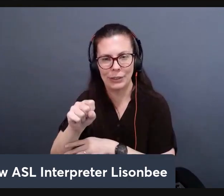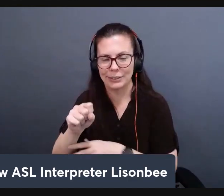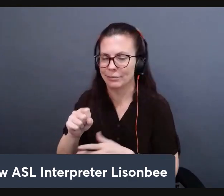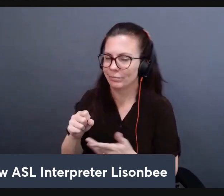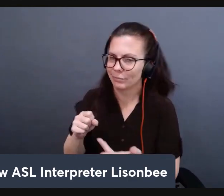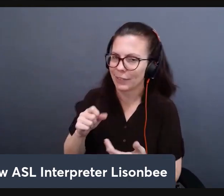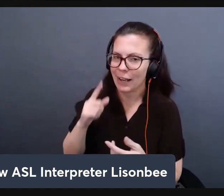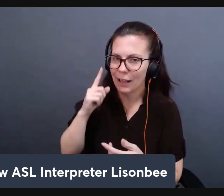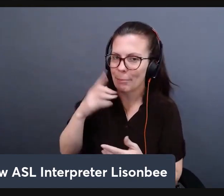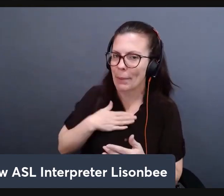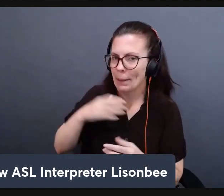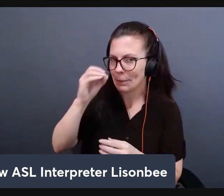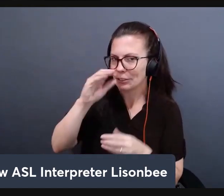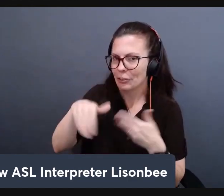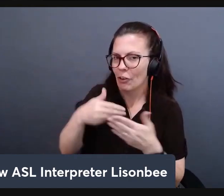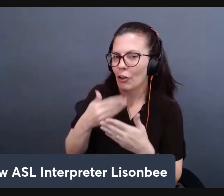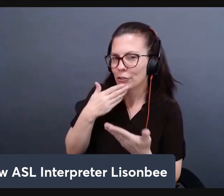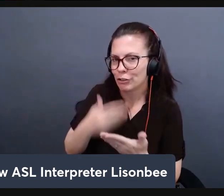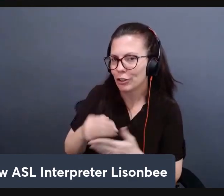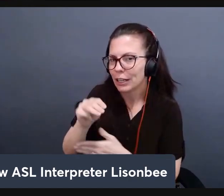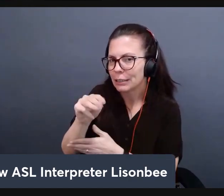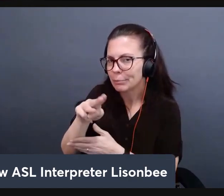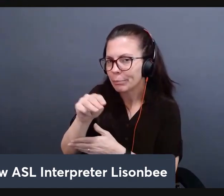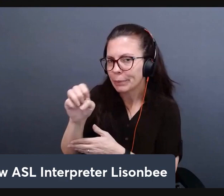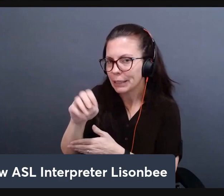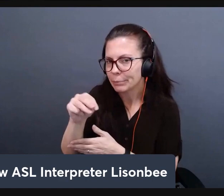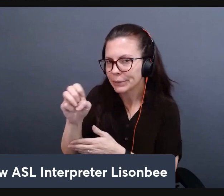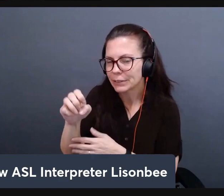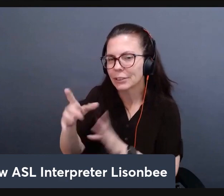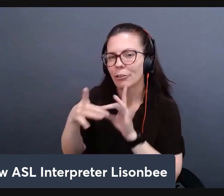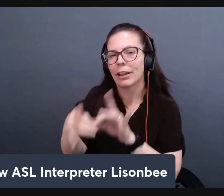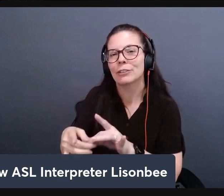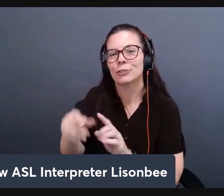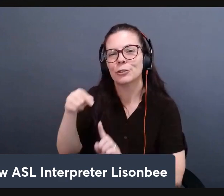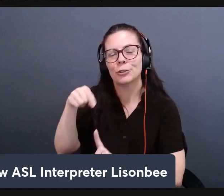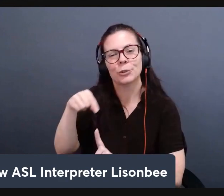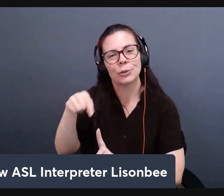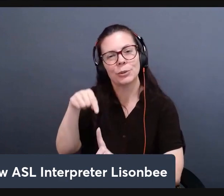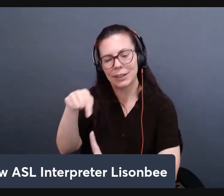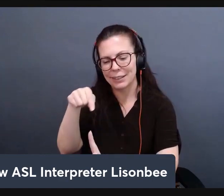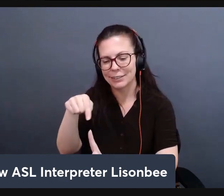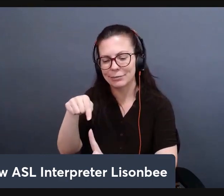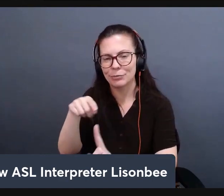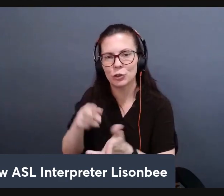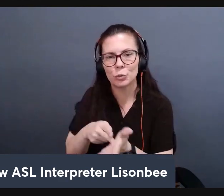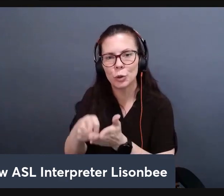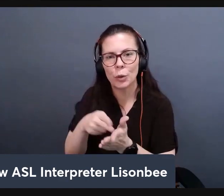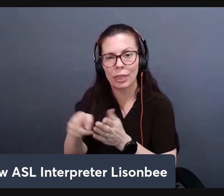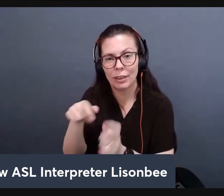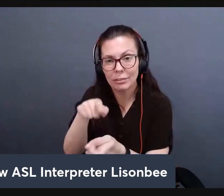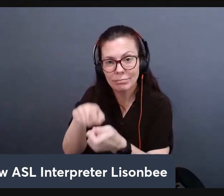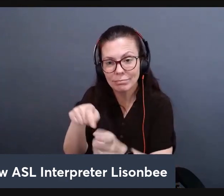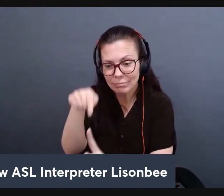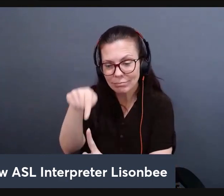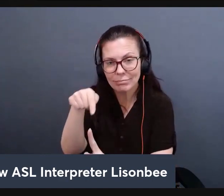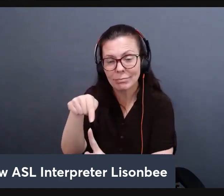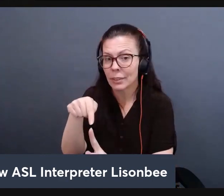is based around, you know, a hard kernel or a seed of truth, which is that it's challenging.